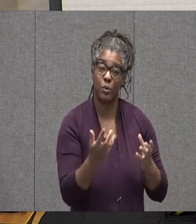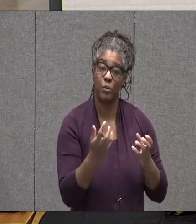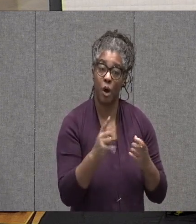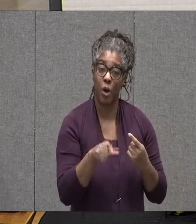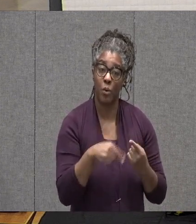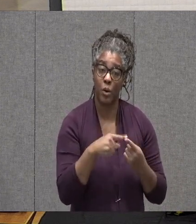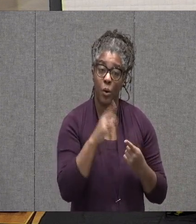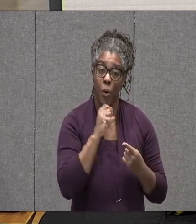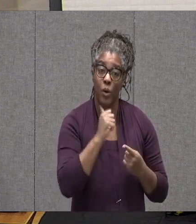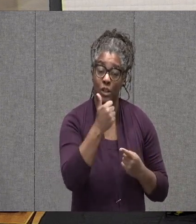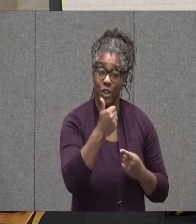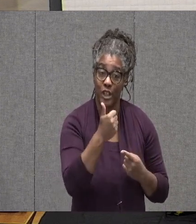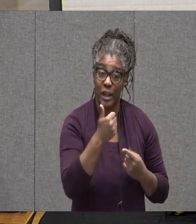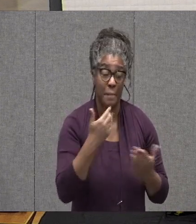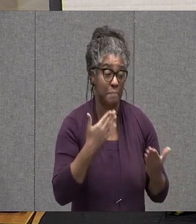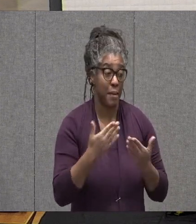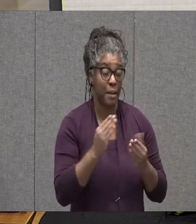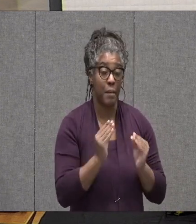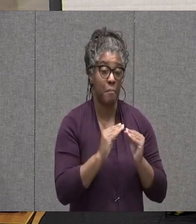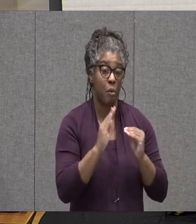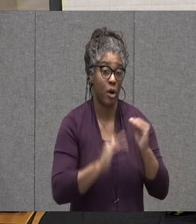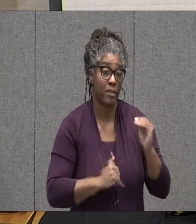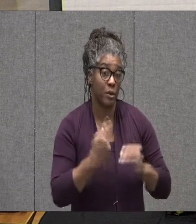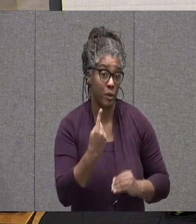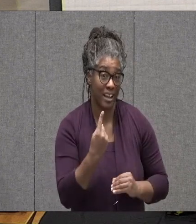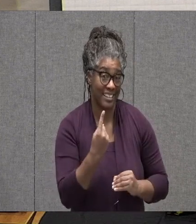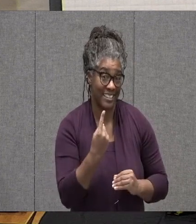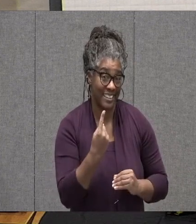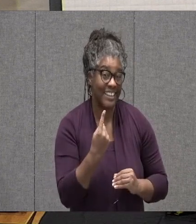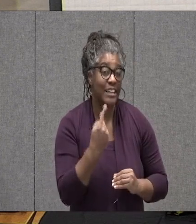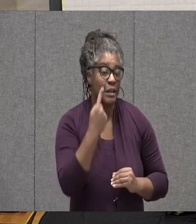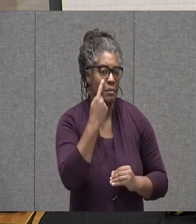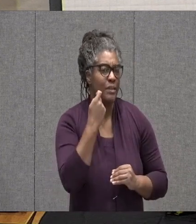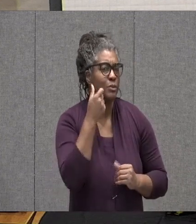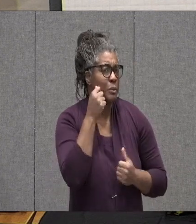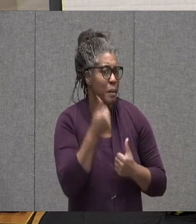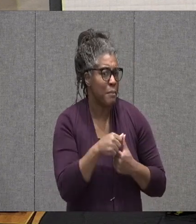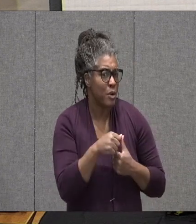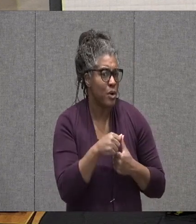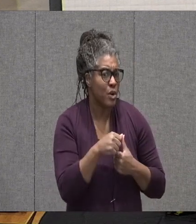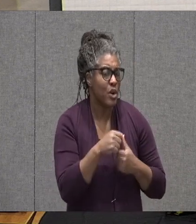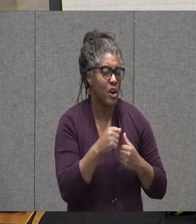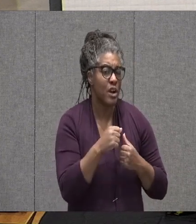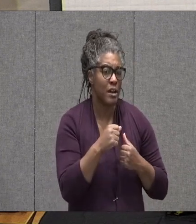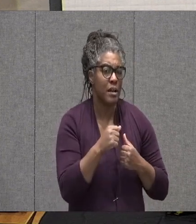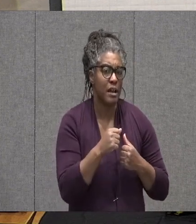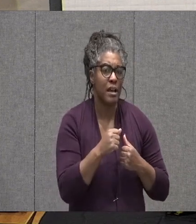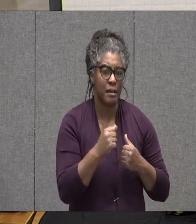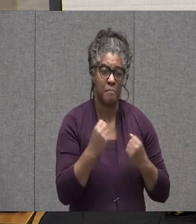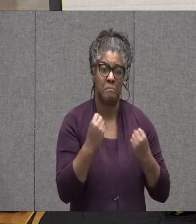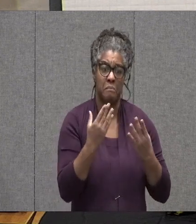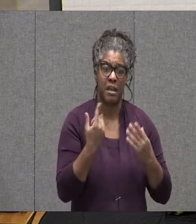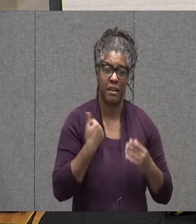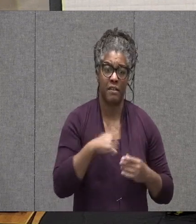'cause remember a lot of us have multiple jobs in our lifetime. Maybe in your writing journal